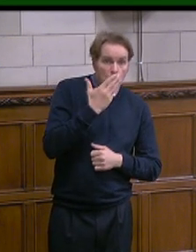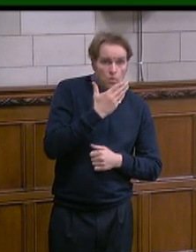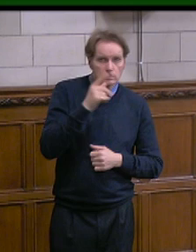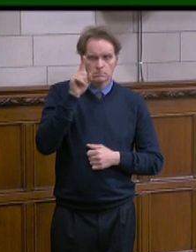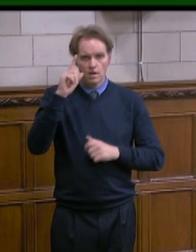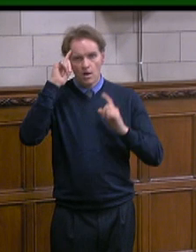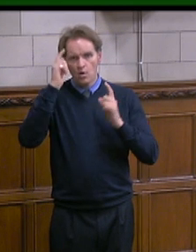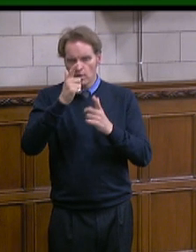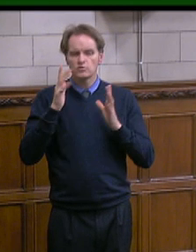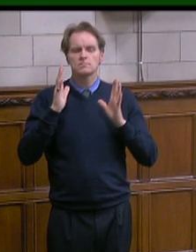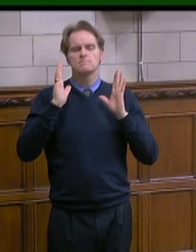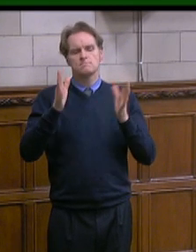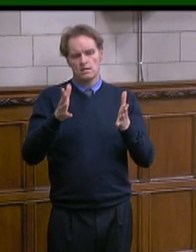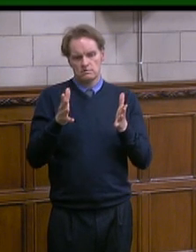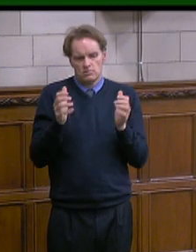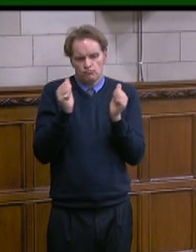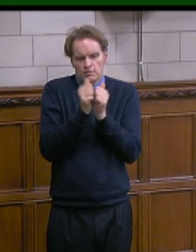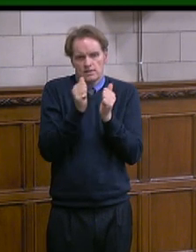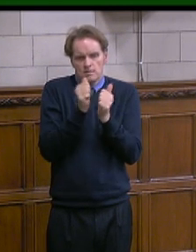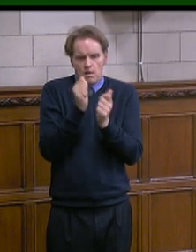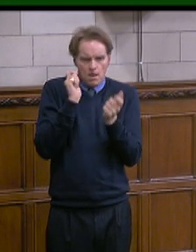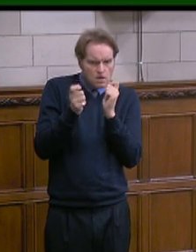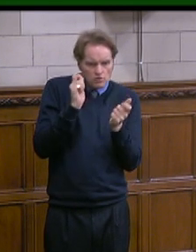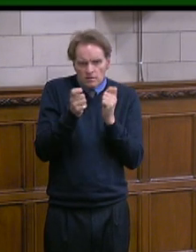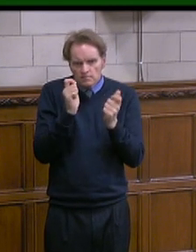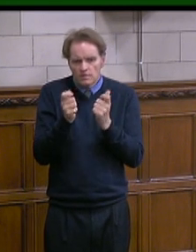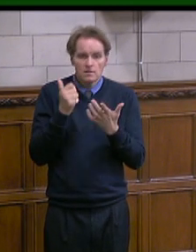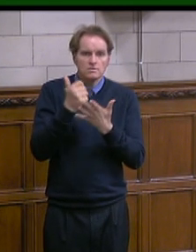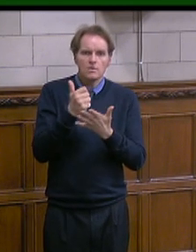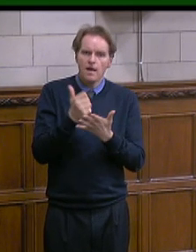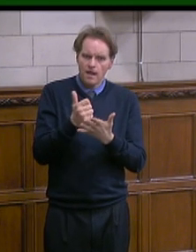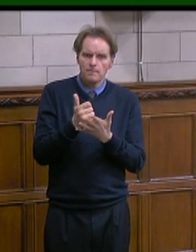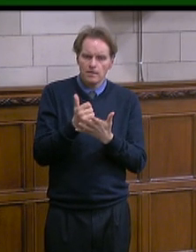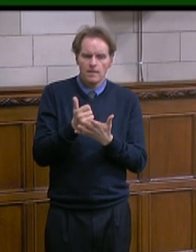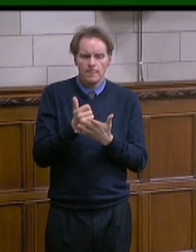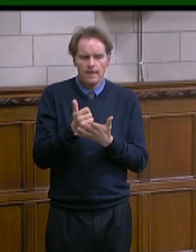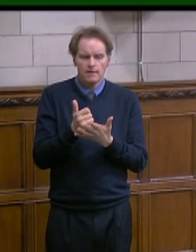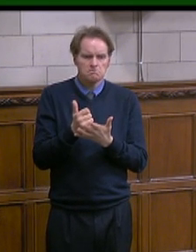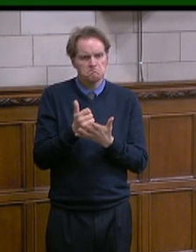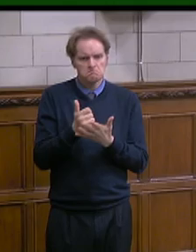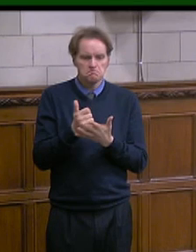that reasonable adjustments are made for pupils to make exams more accessible.